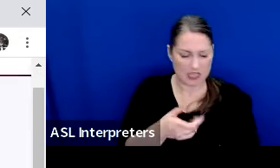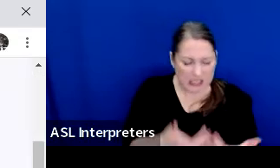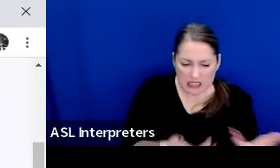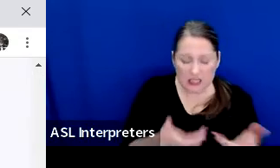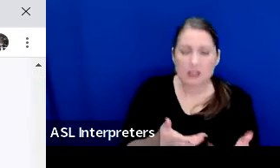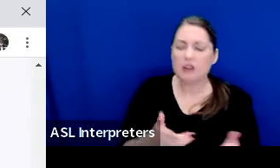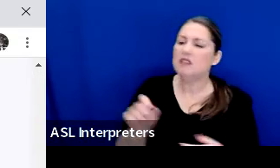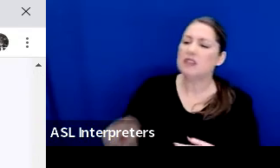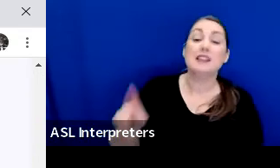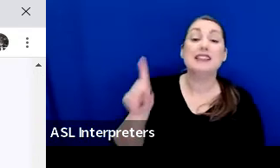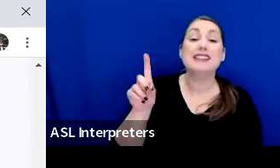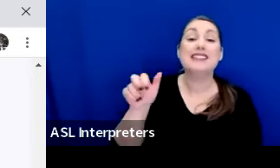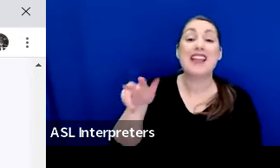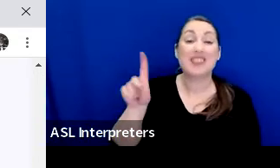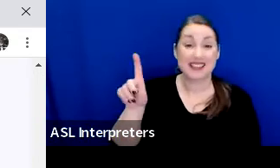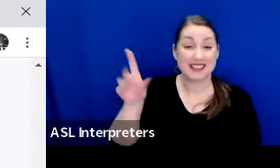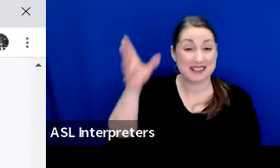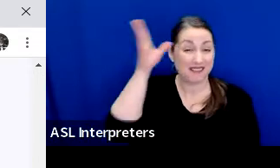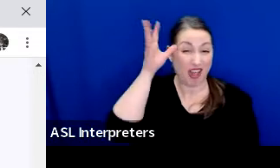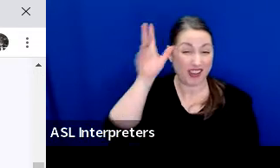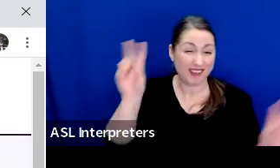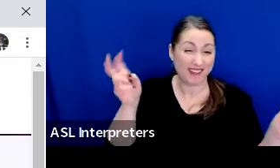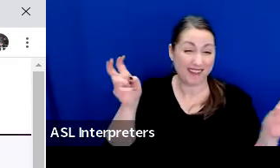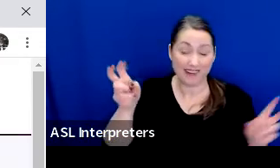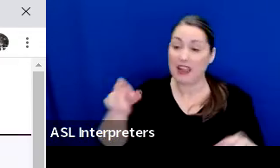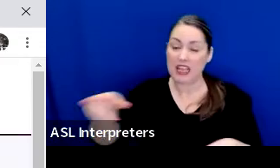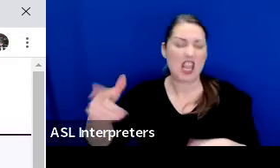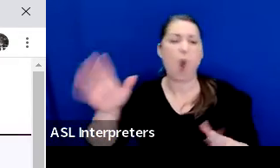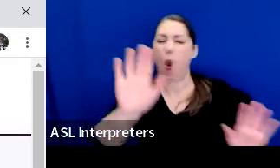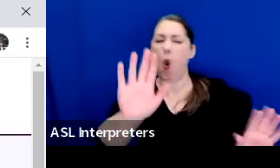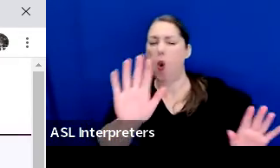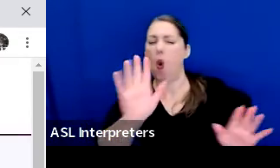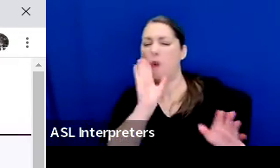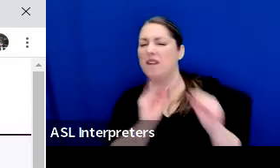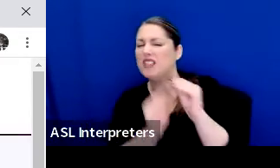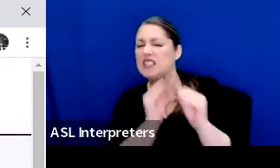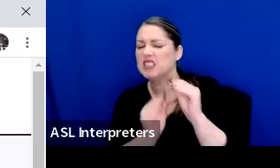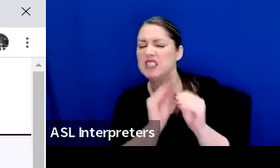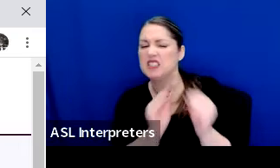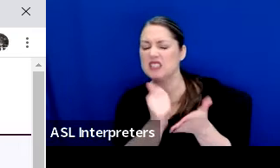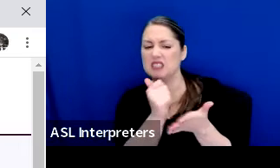So really good. So that's. That's what it looks like.